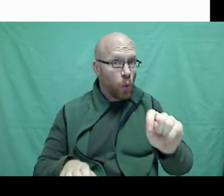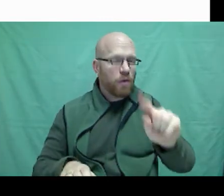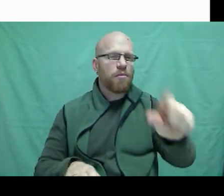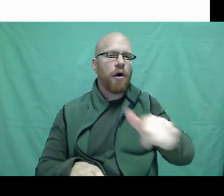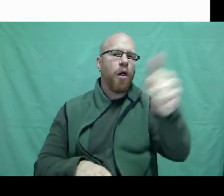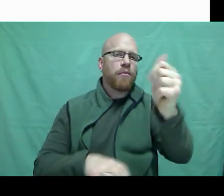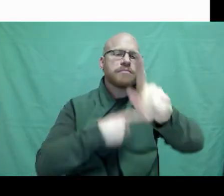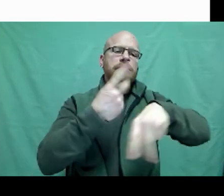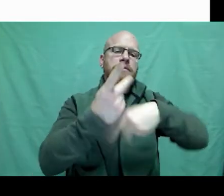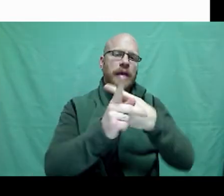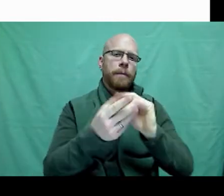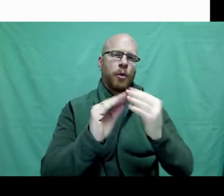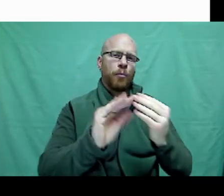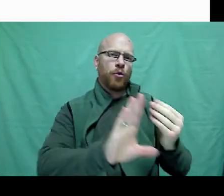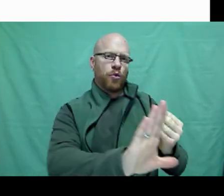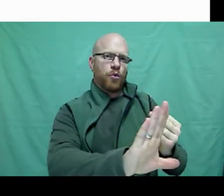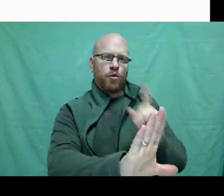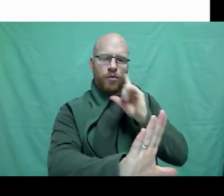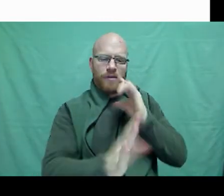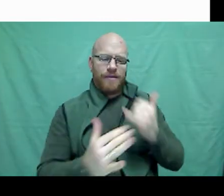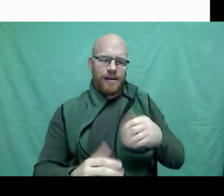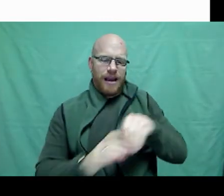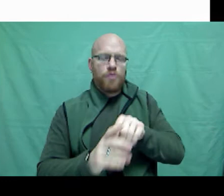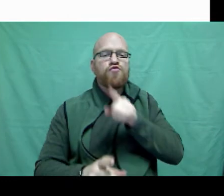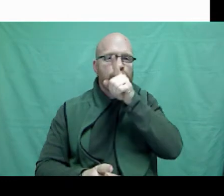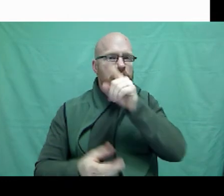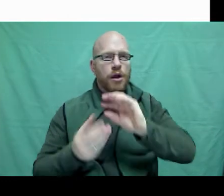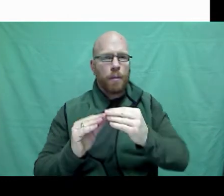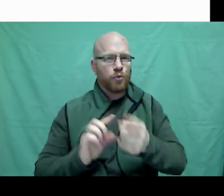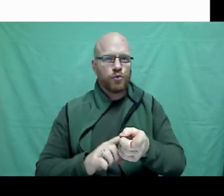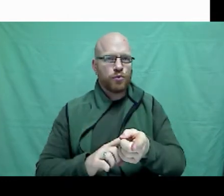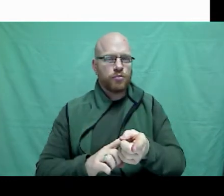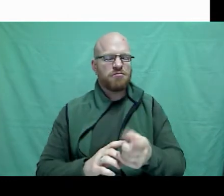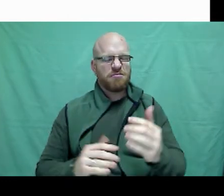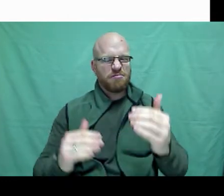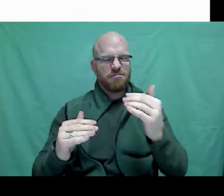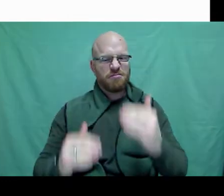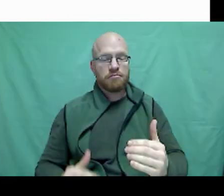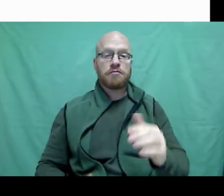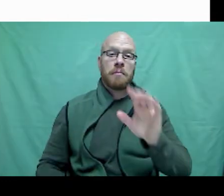It's possible to be done. It's a different kind of number, complex numbers, but we're not going to do that here.